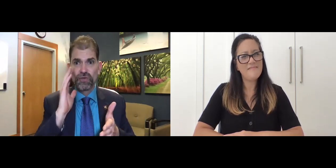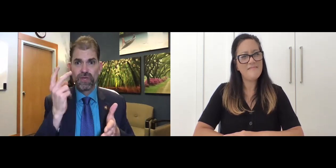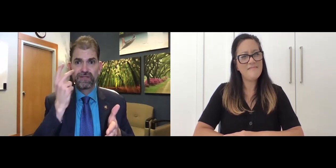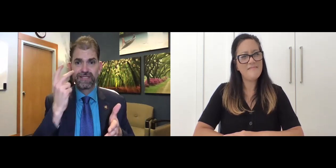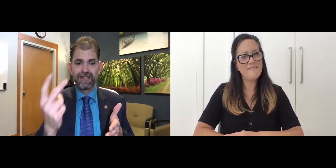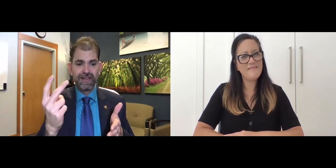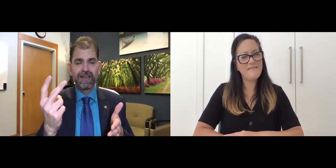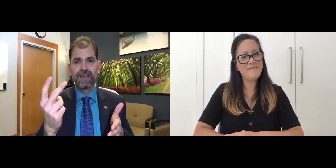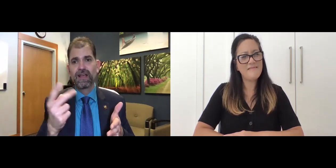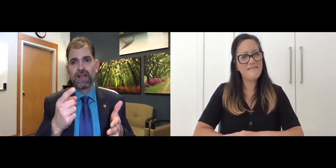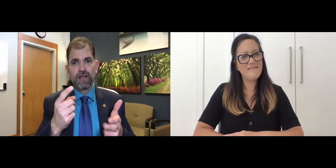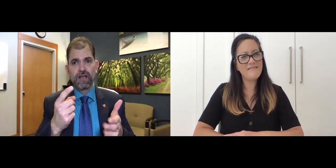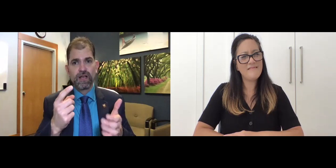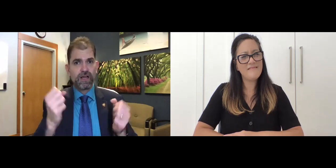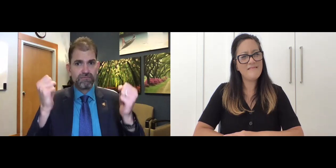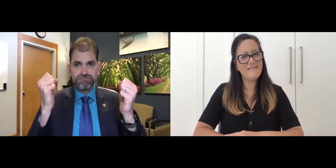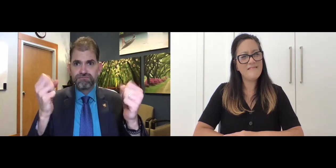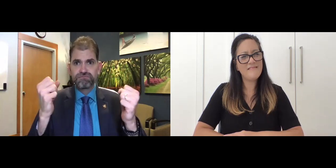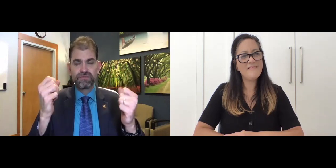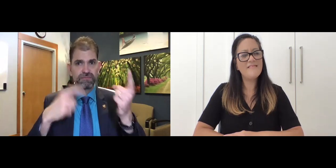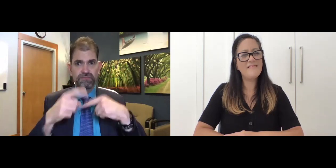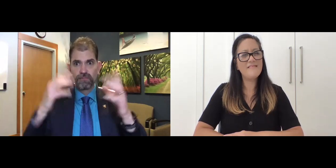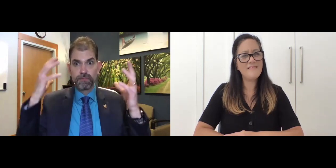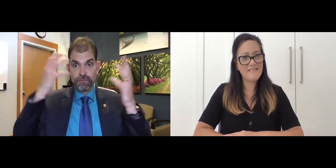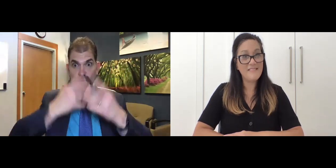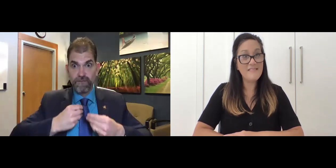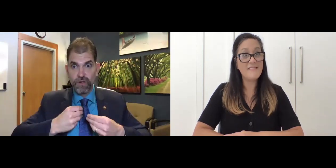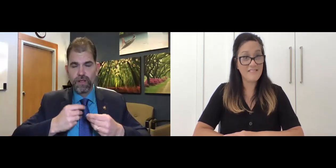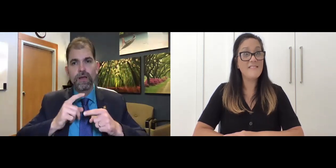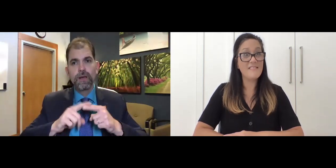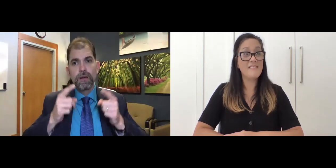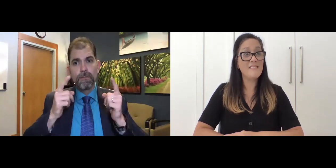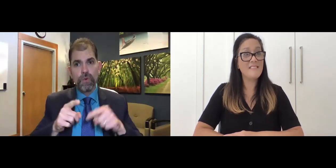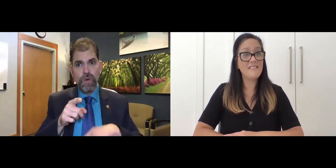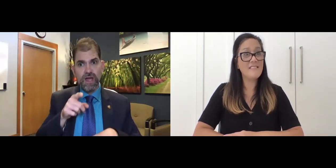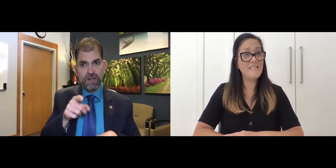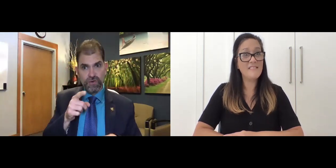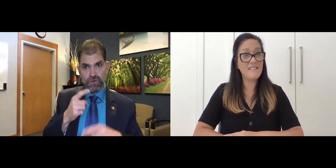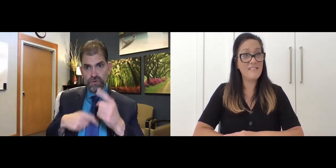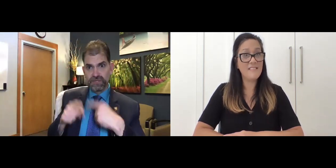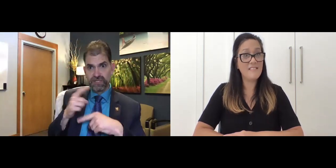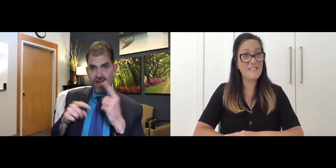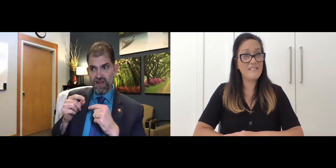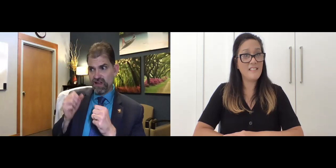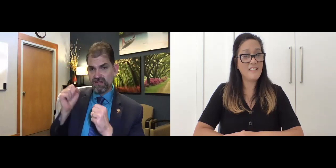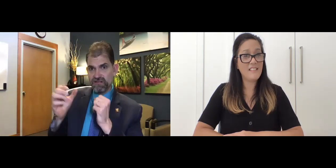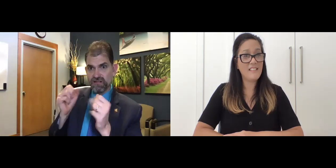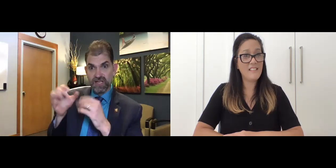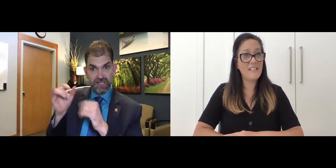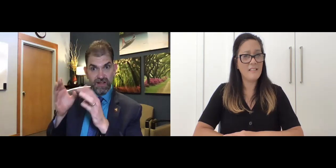Quite often what I see is the person might sign beautifully